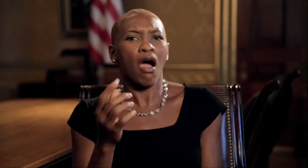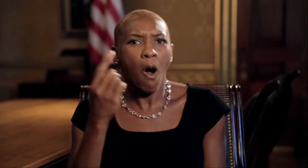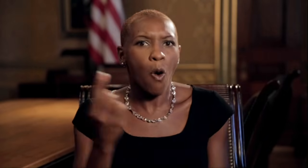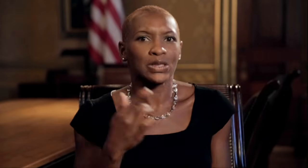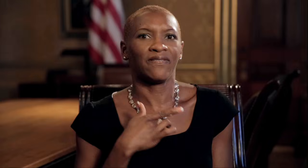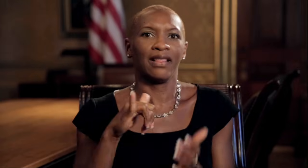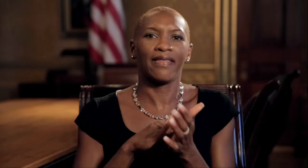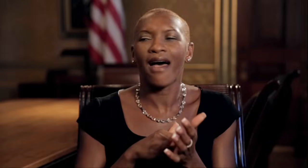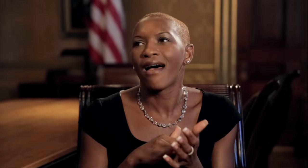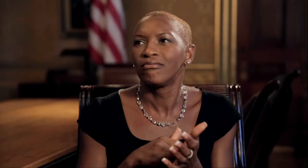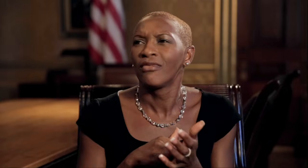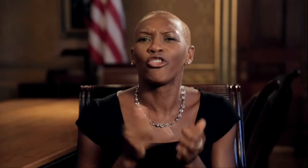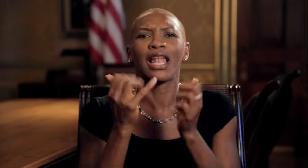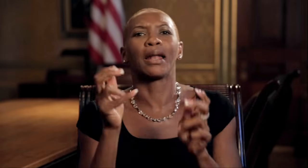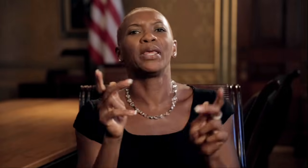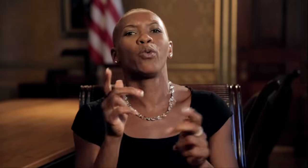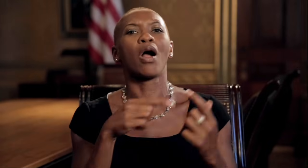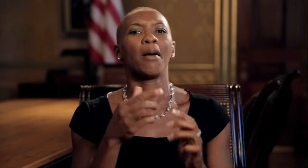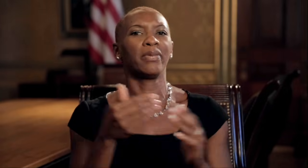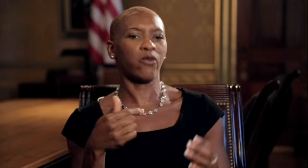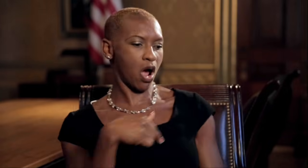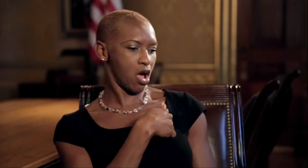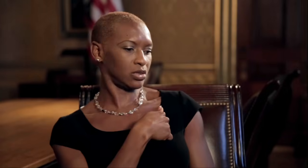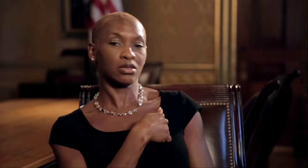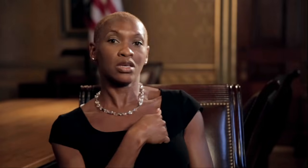I always felt that there are a lot of people who came before us.